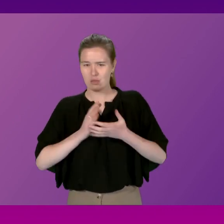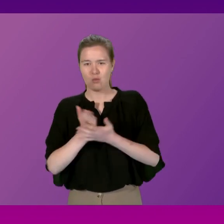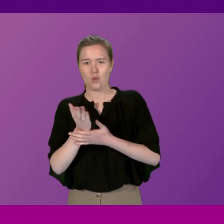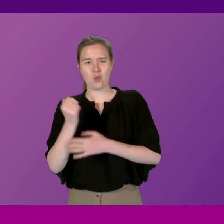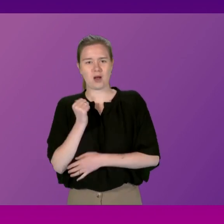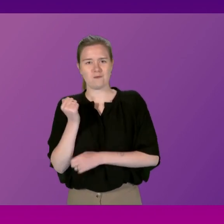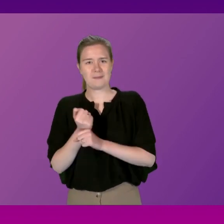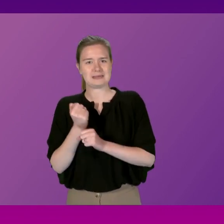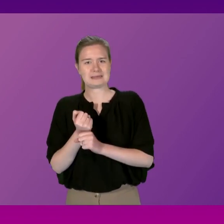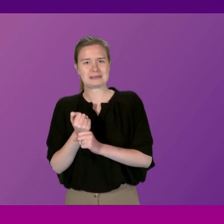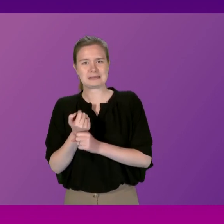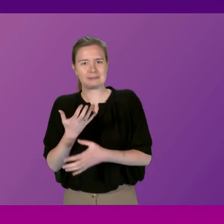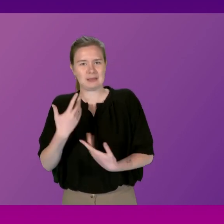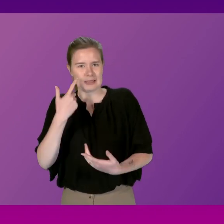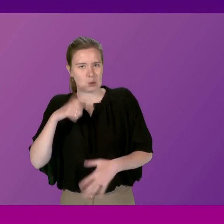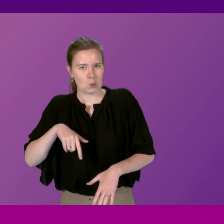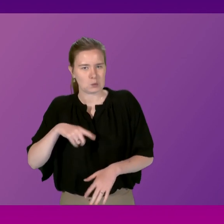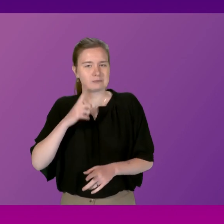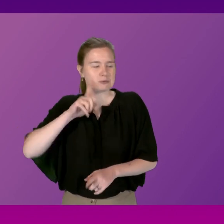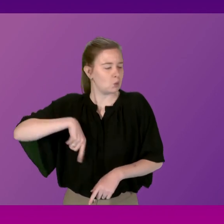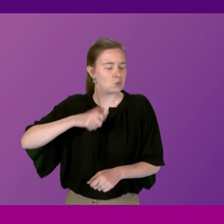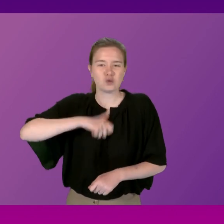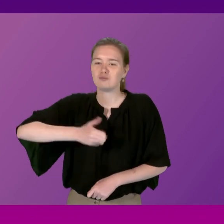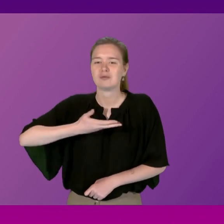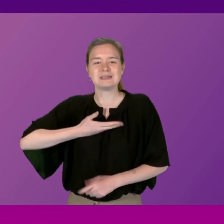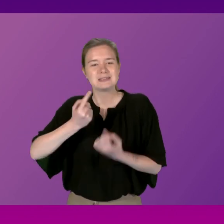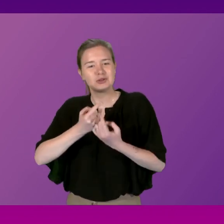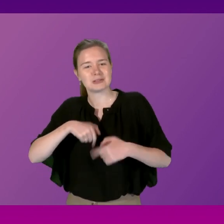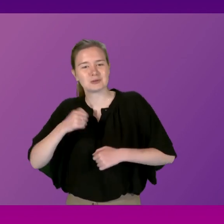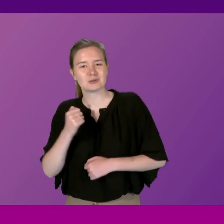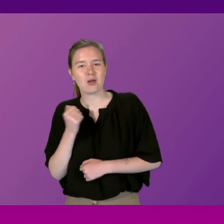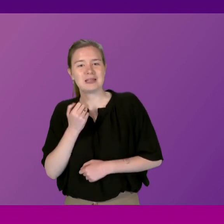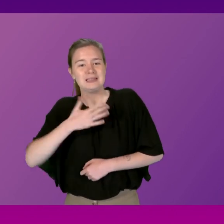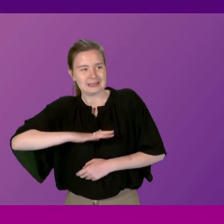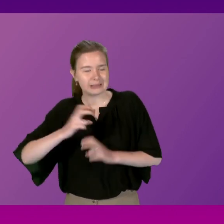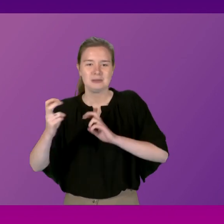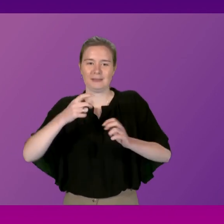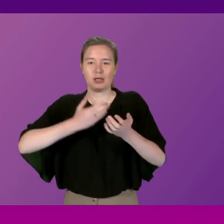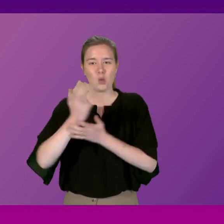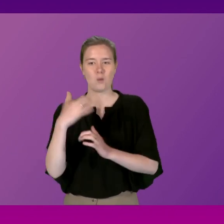It ignores so many human rights issues in Scotland that deserve to be debated in this Parliament.